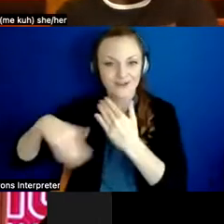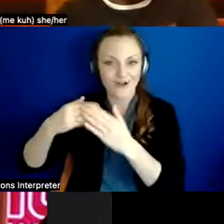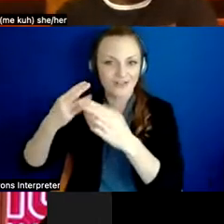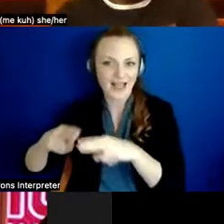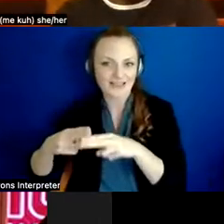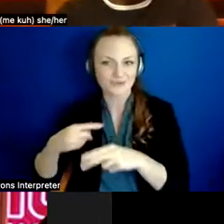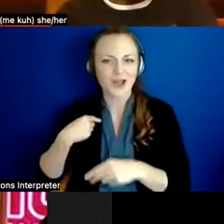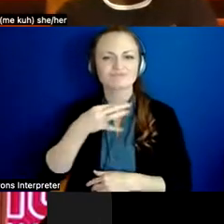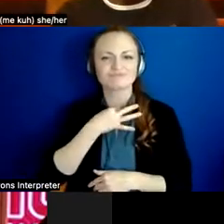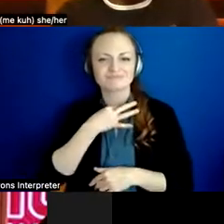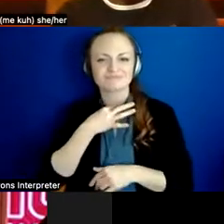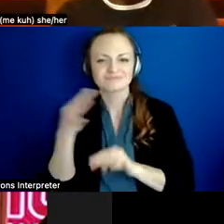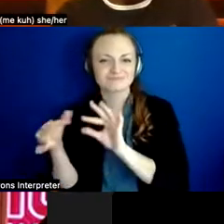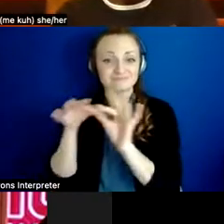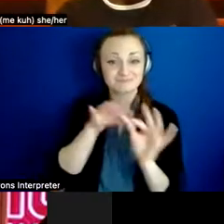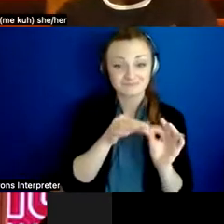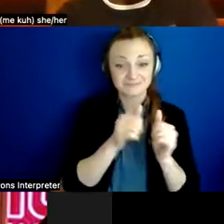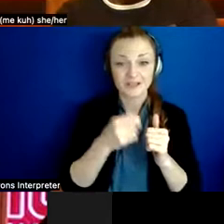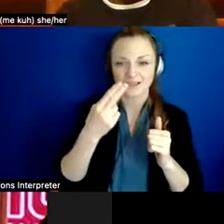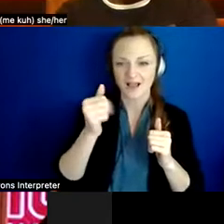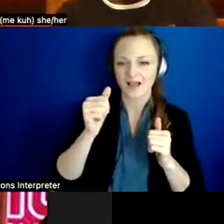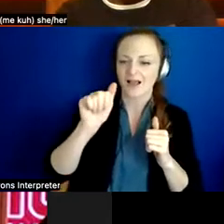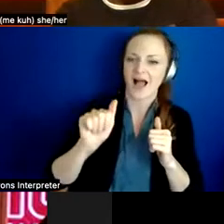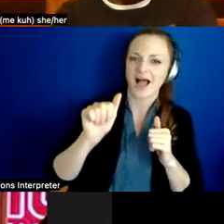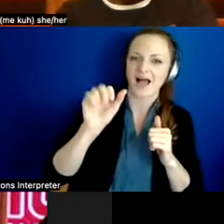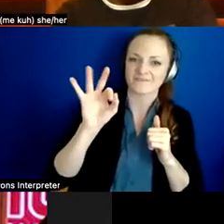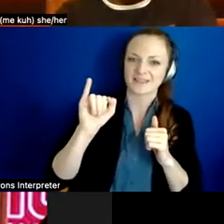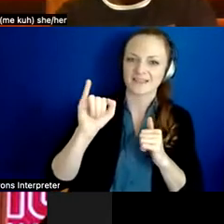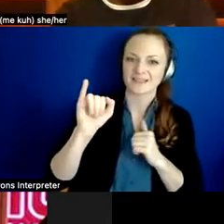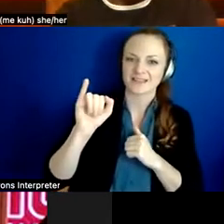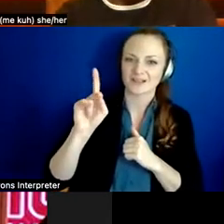from one of those things to the other. 20:06:22 But i'm going to show you one other